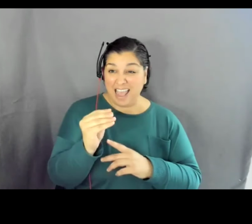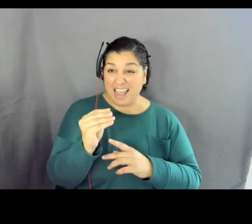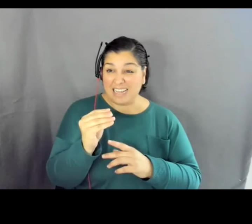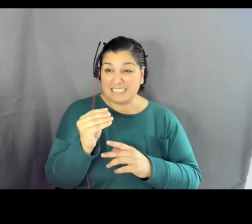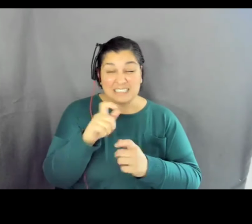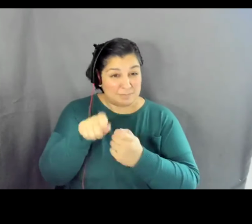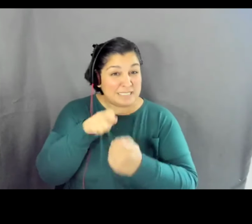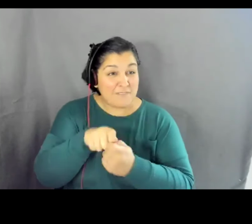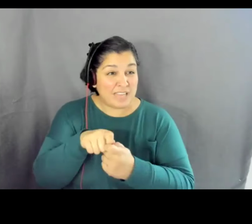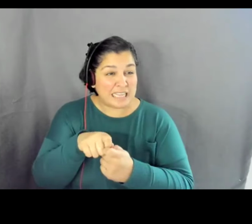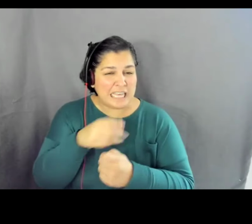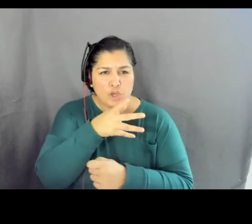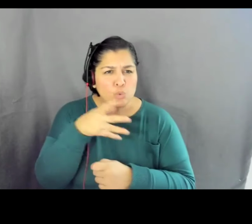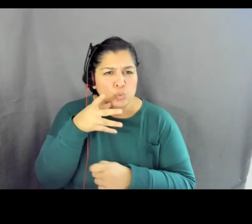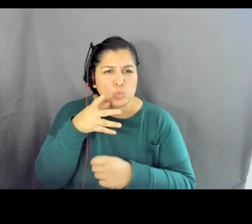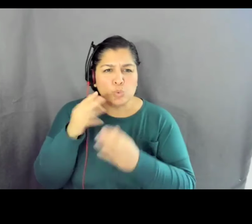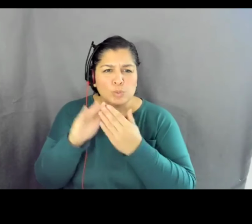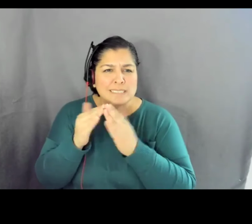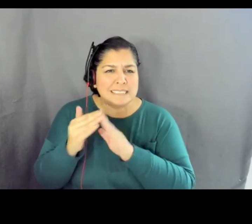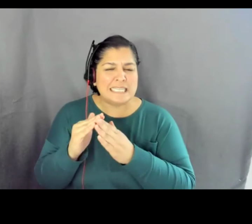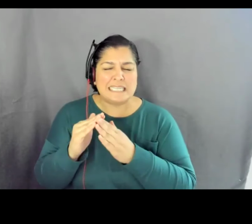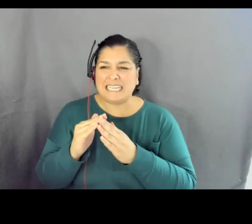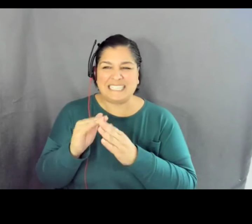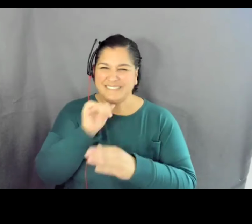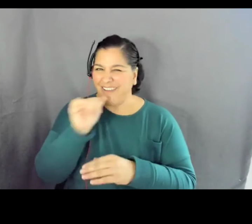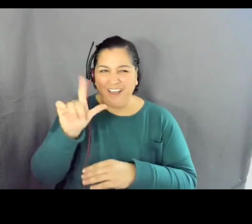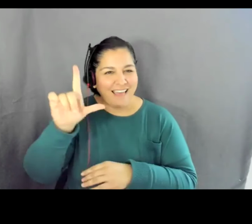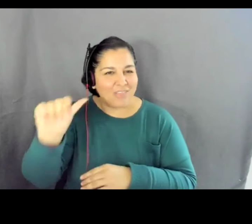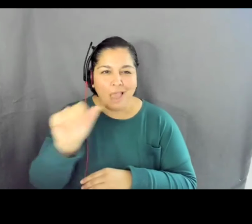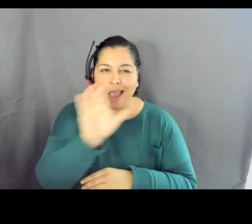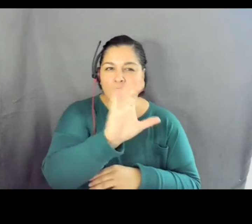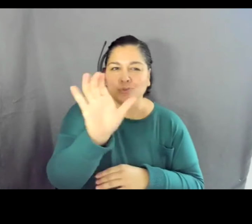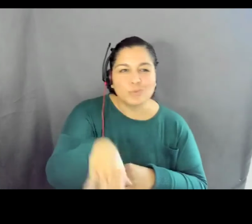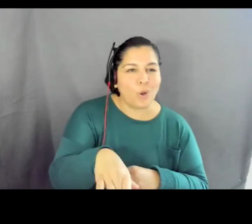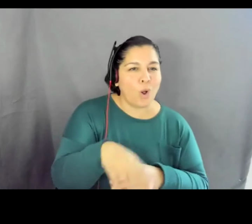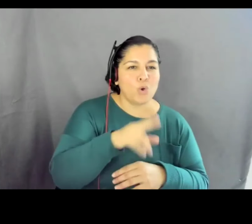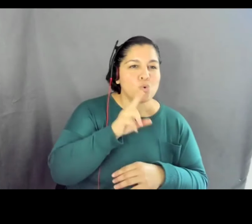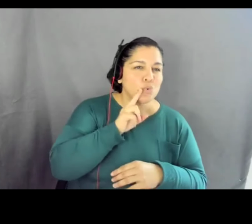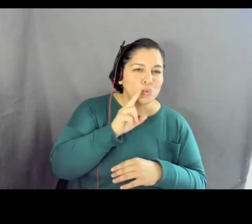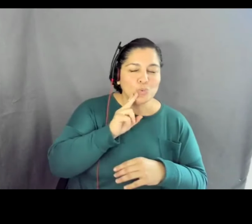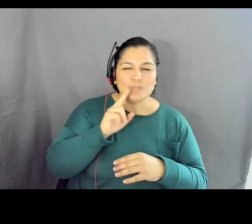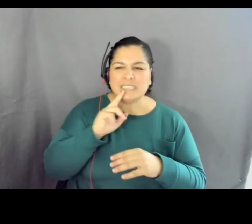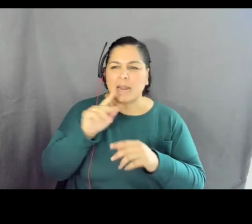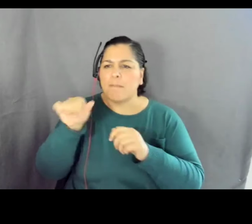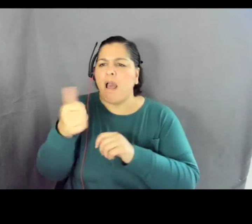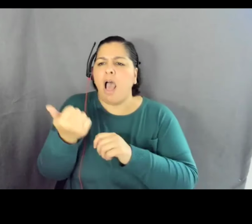And so we didn't start in New York or LA or Chicago or Houston, and we